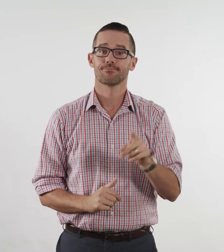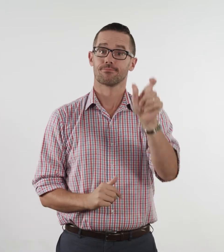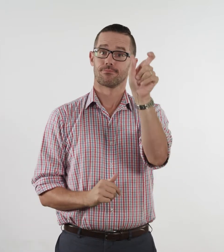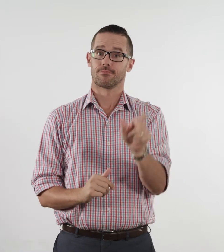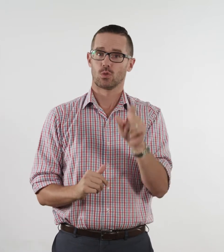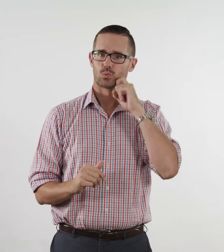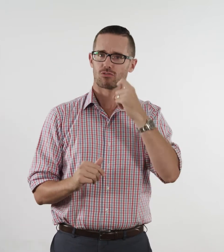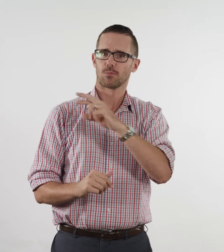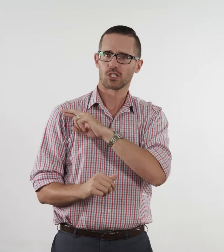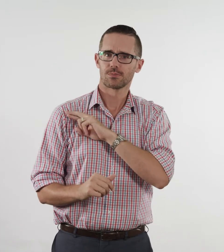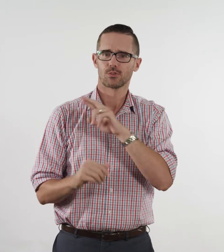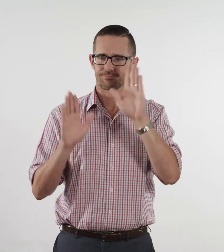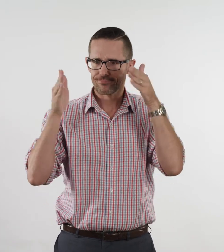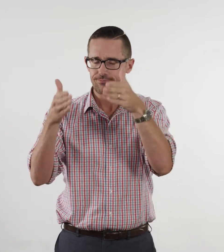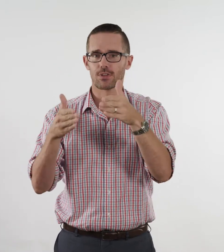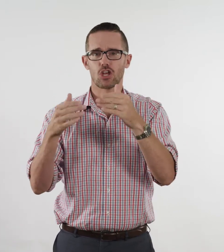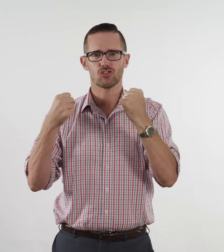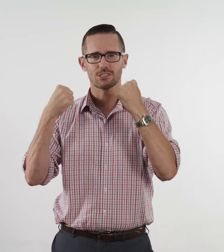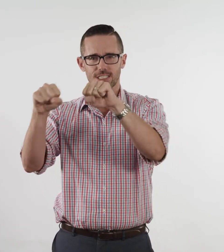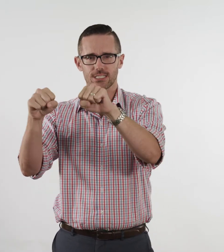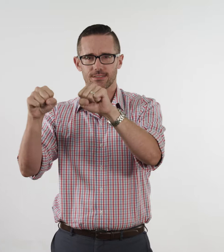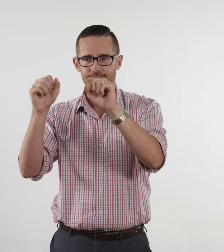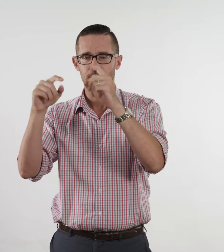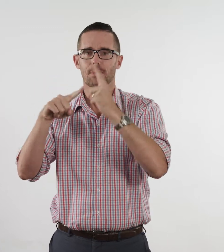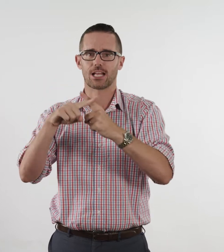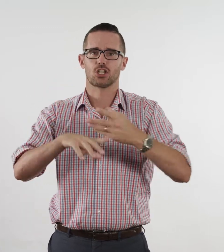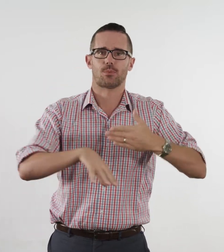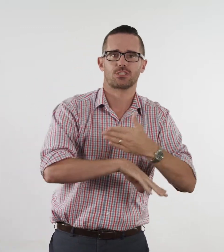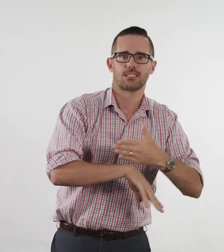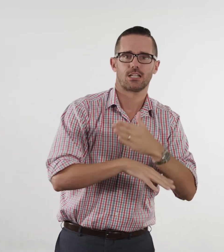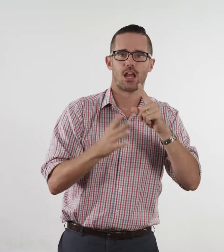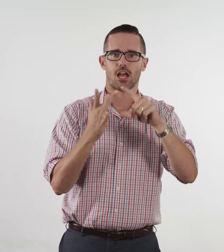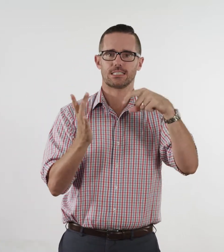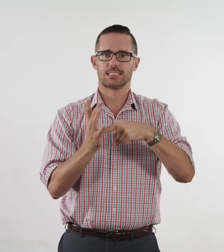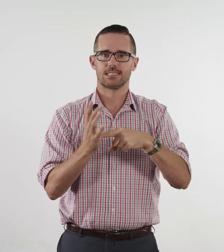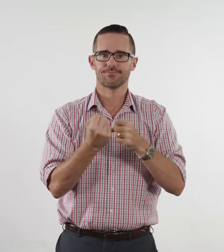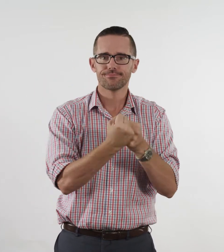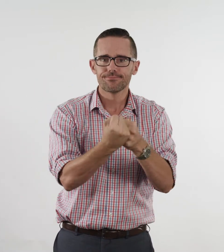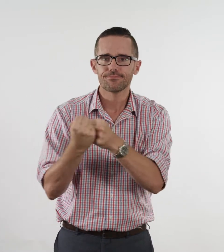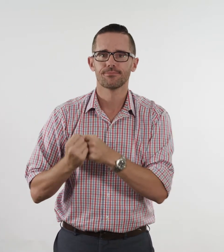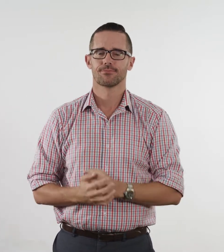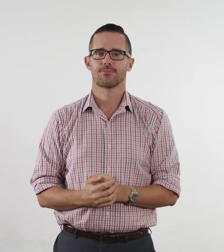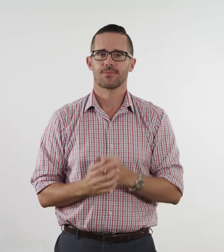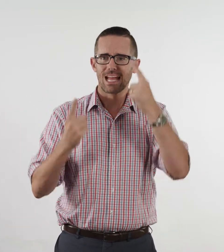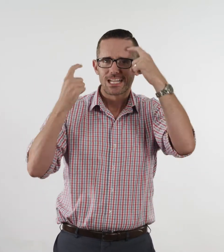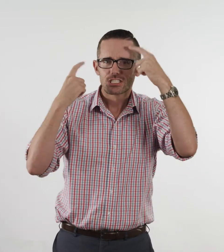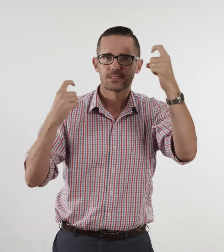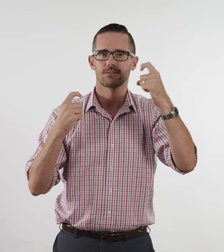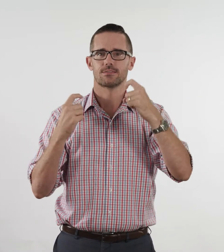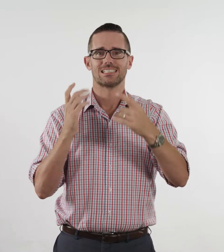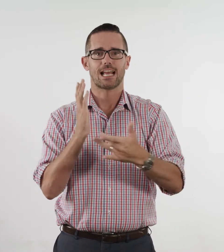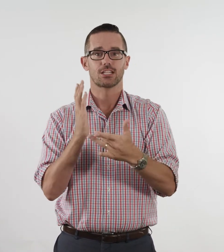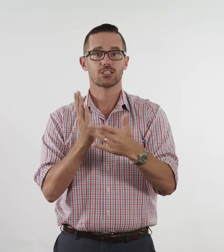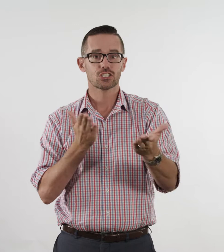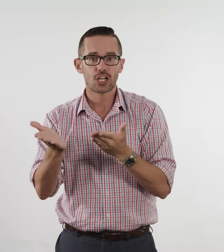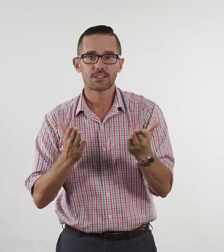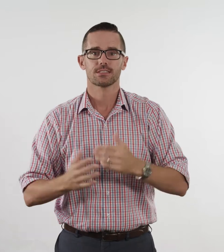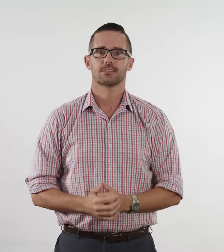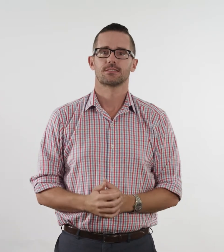This role will be responsible for strategic and operational initiatives and services,